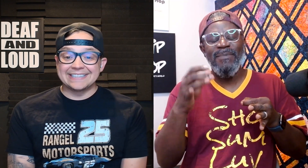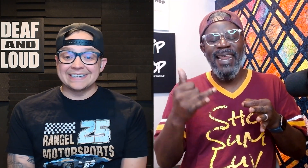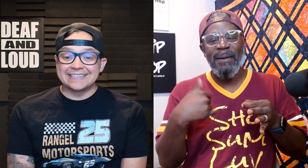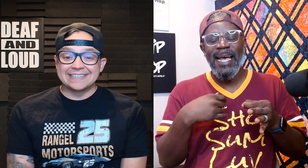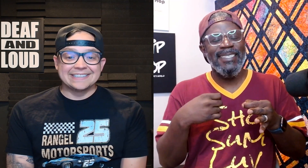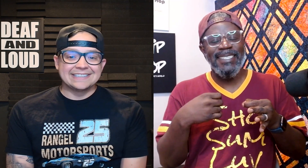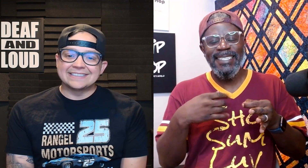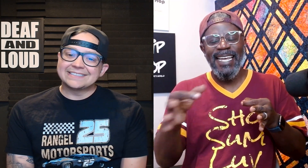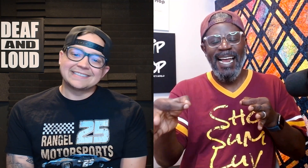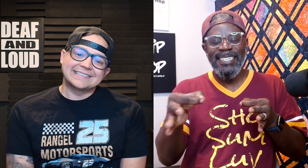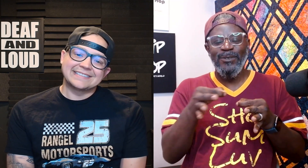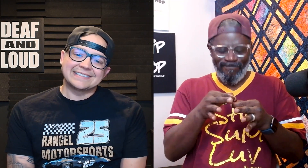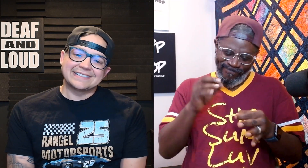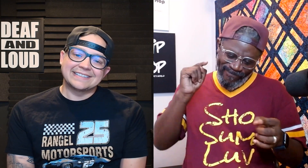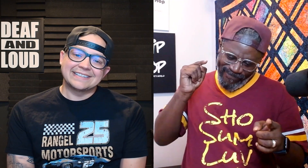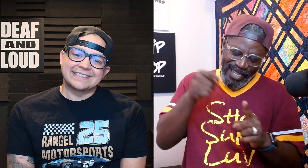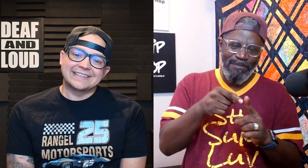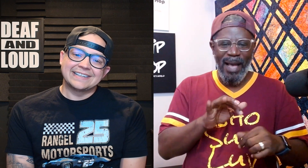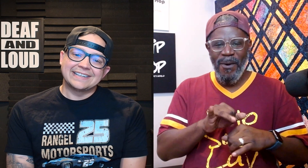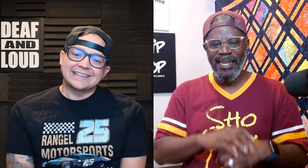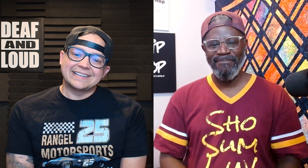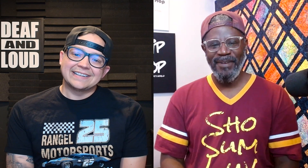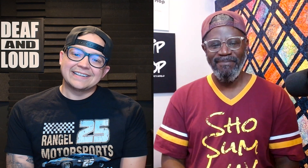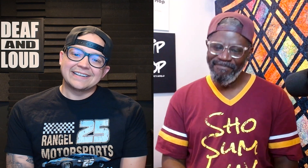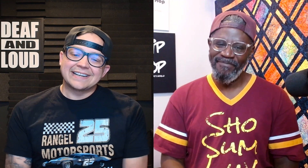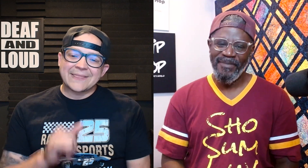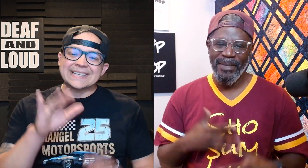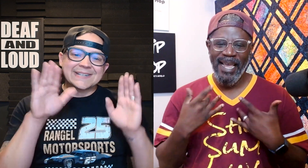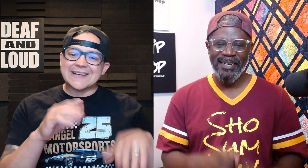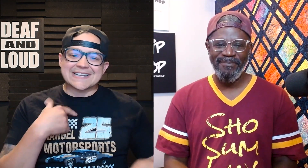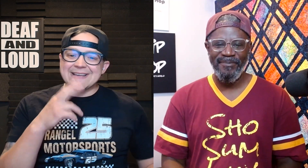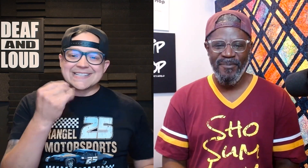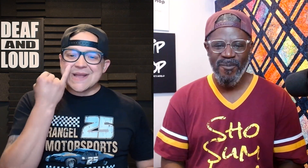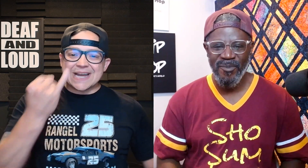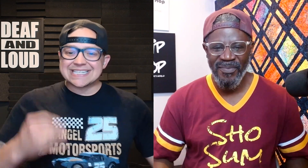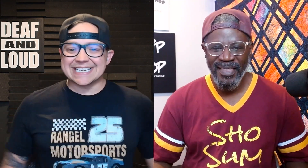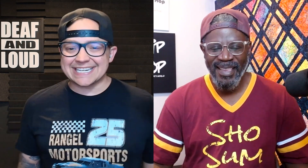and now I'm like, I need to get back on it. That's awesome! I had no idea.